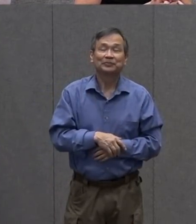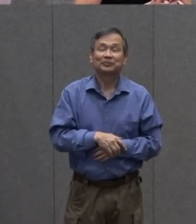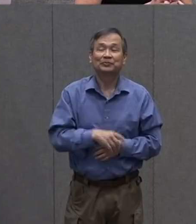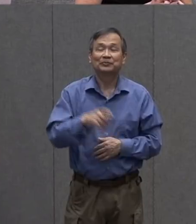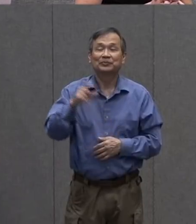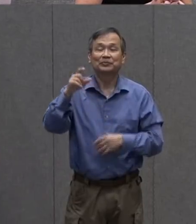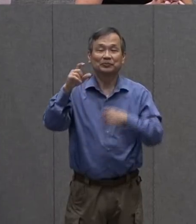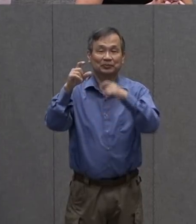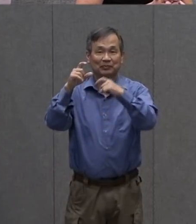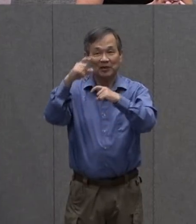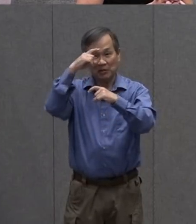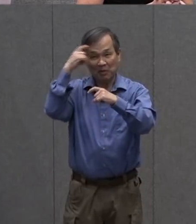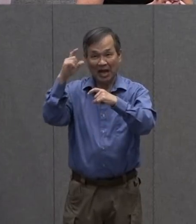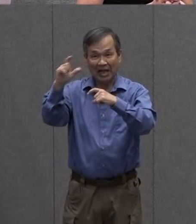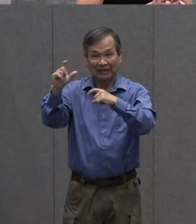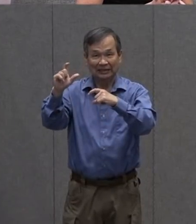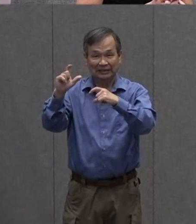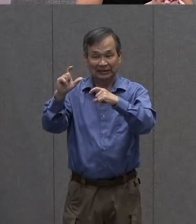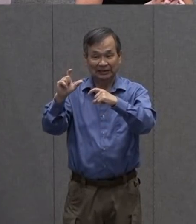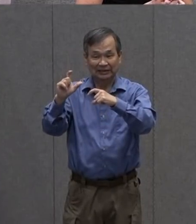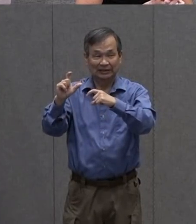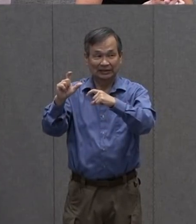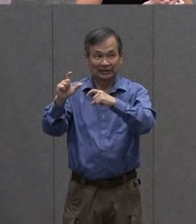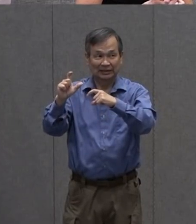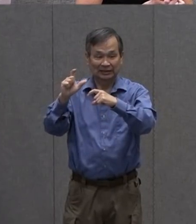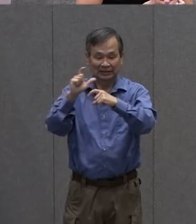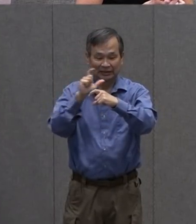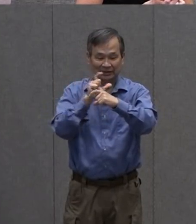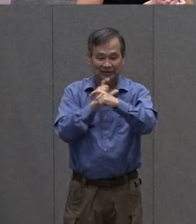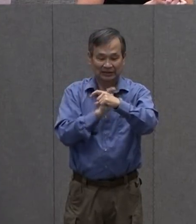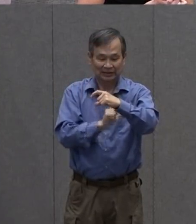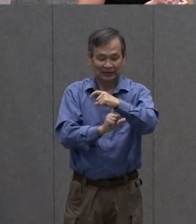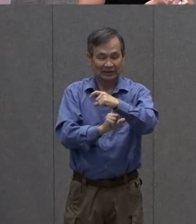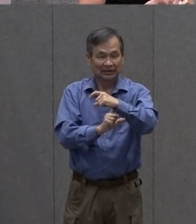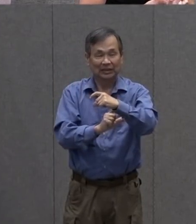over Mrs. Kay and down to magnificent.